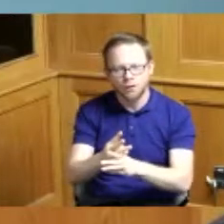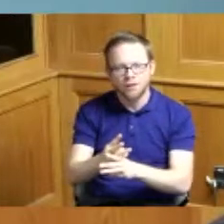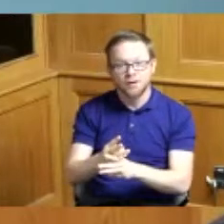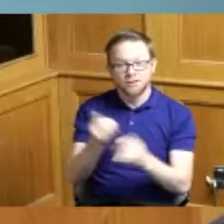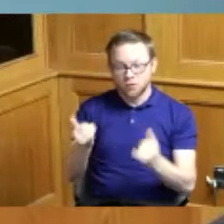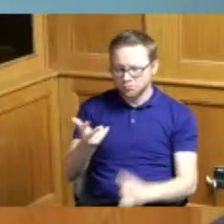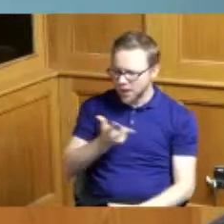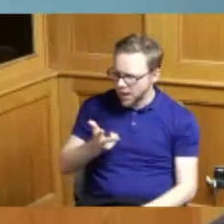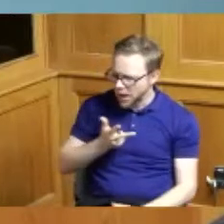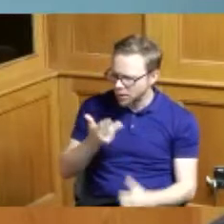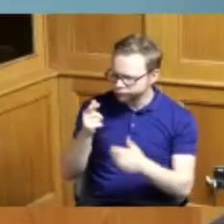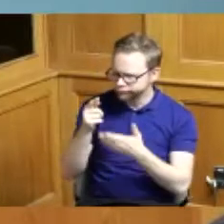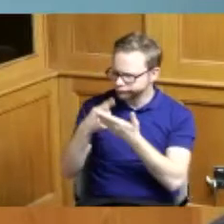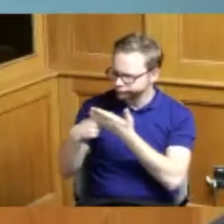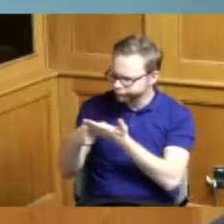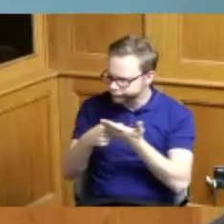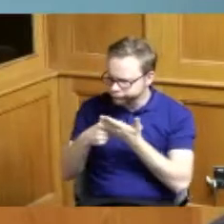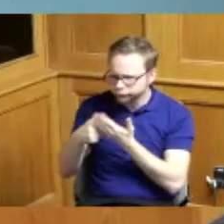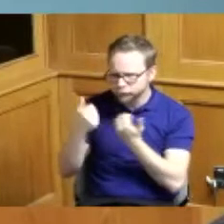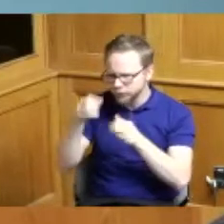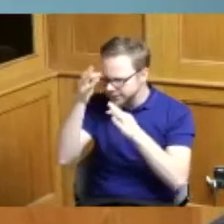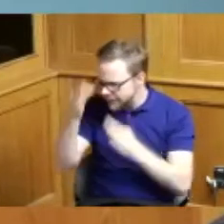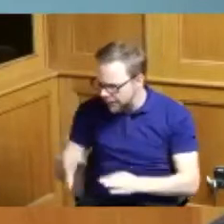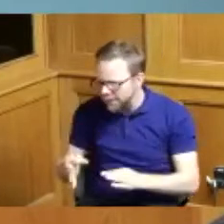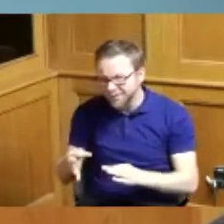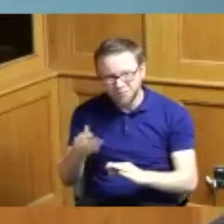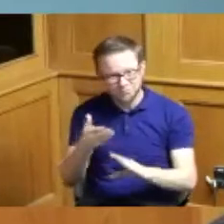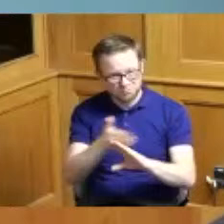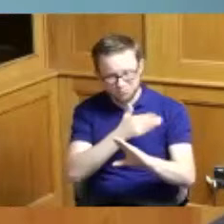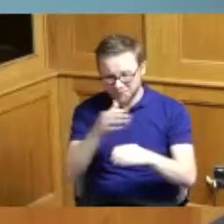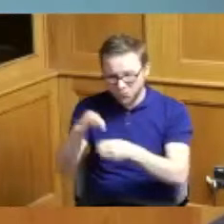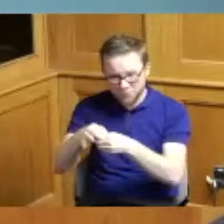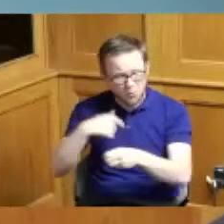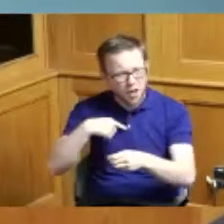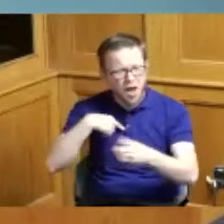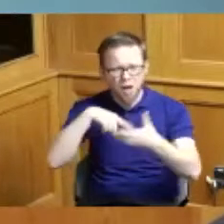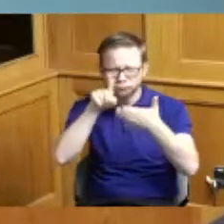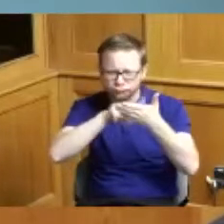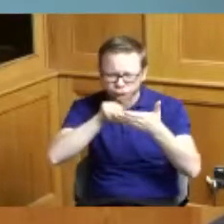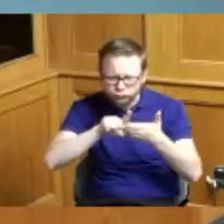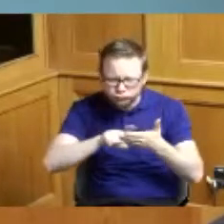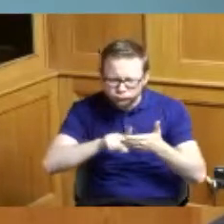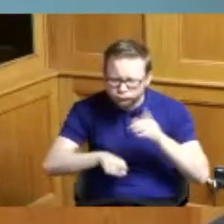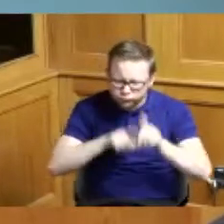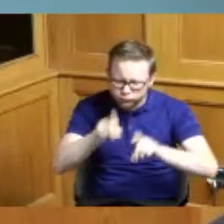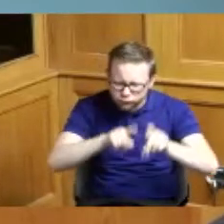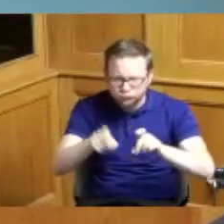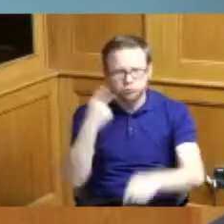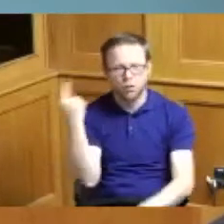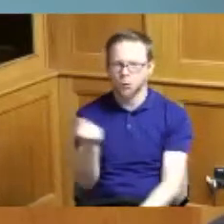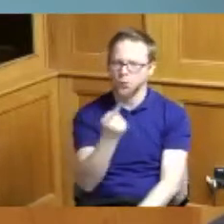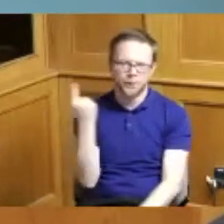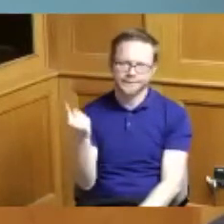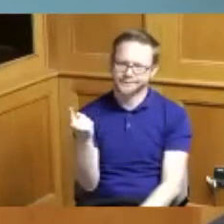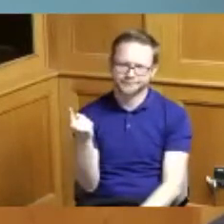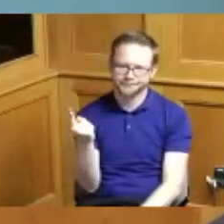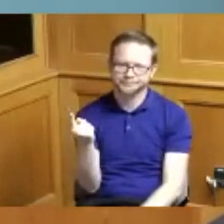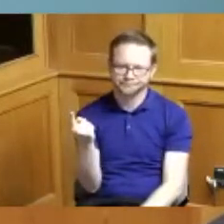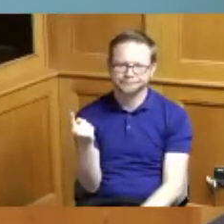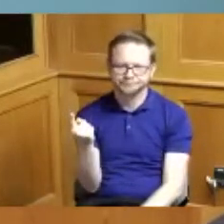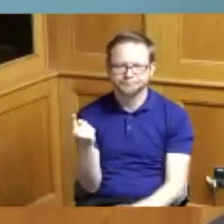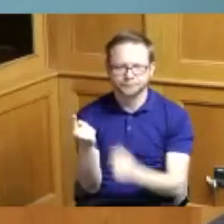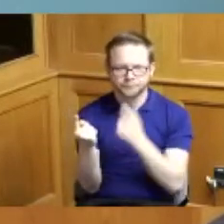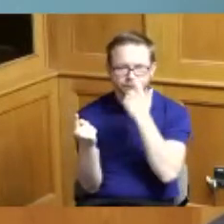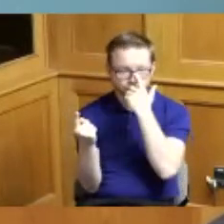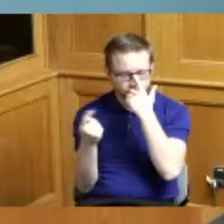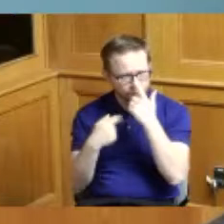I really research I ask questions like I always do and um try I make the best decision for the